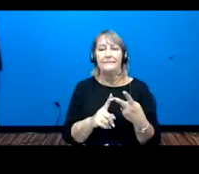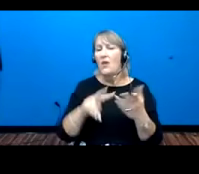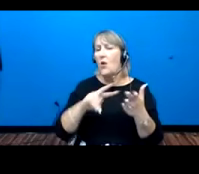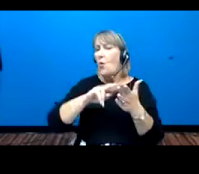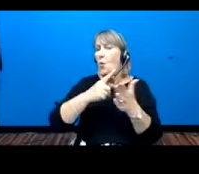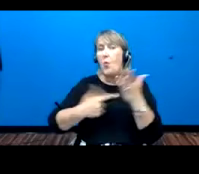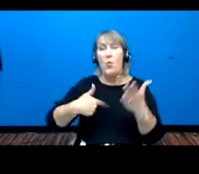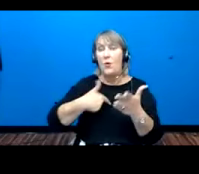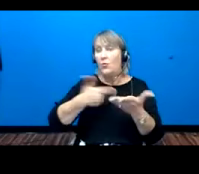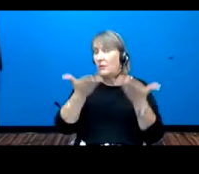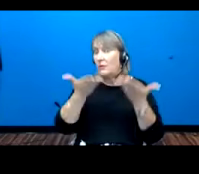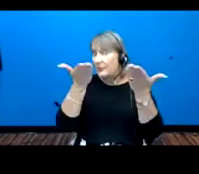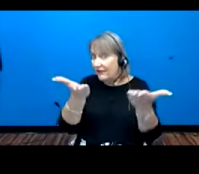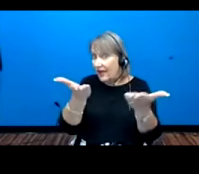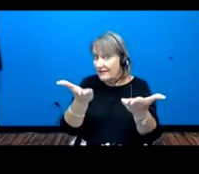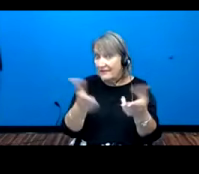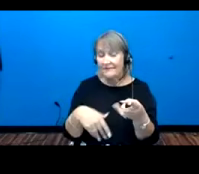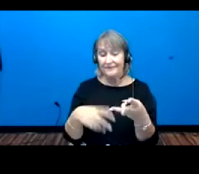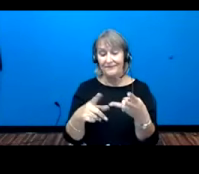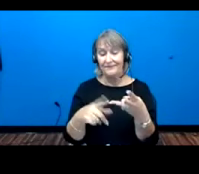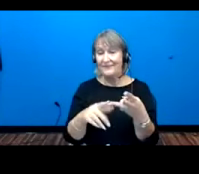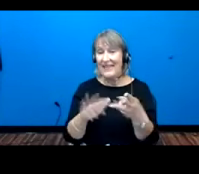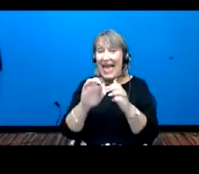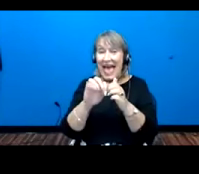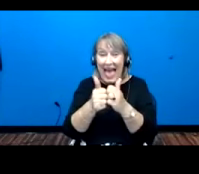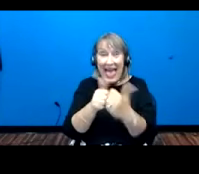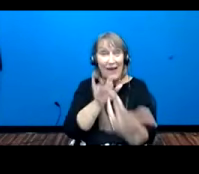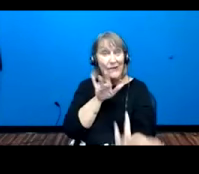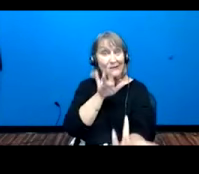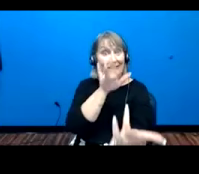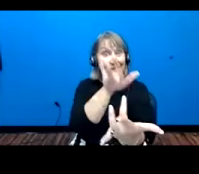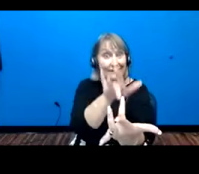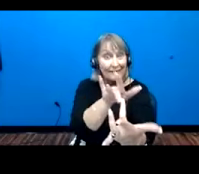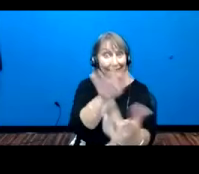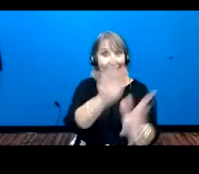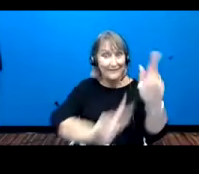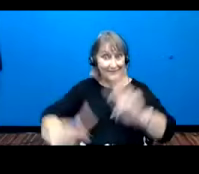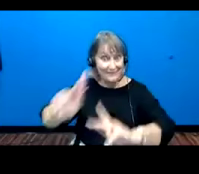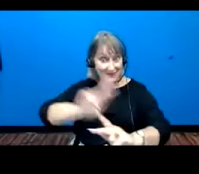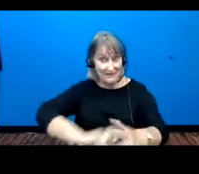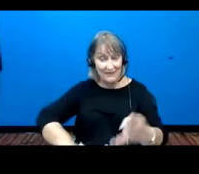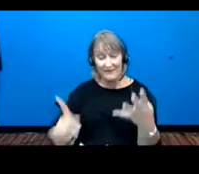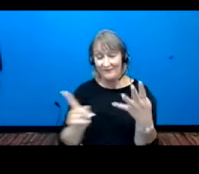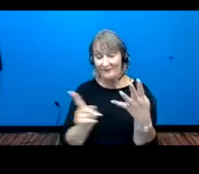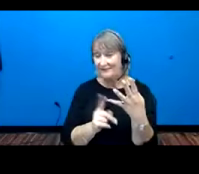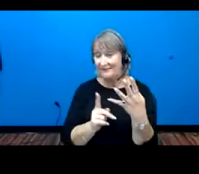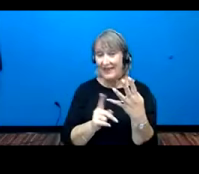share information about how we're going to reach our target audiences. And then the most important piece is just sharing information and details